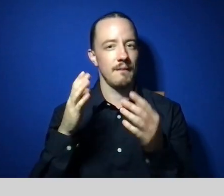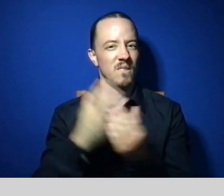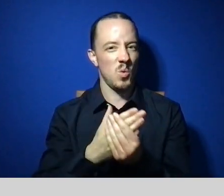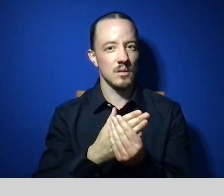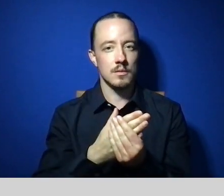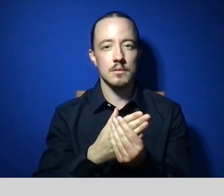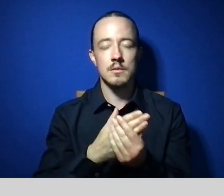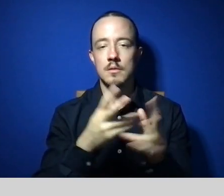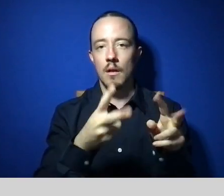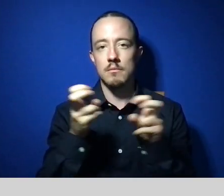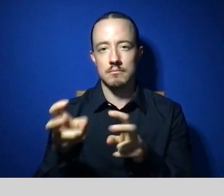So that's my code.